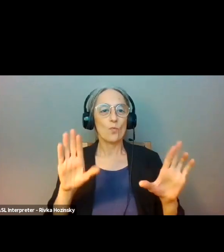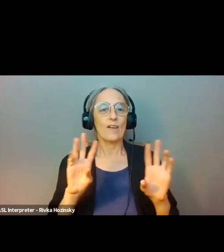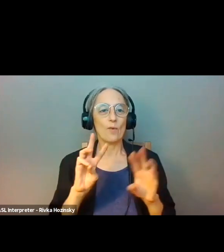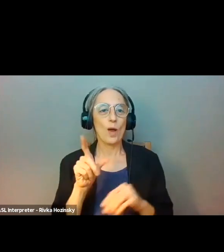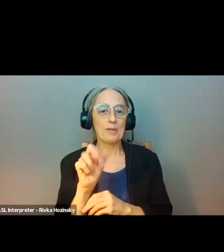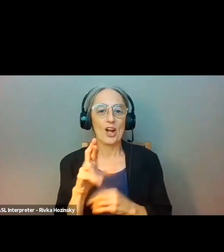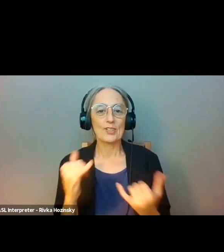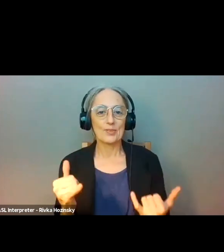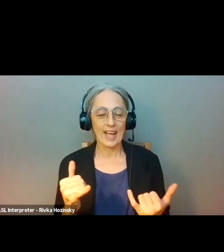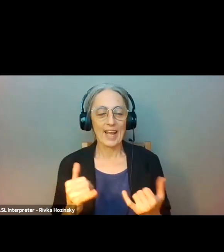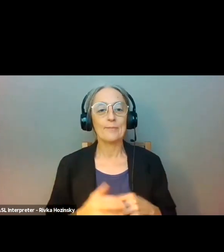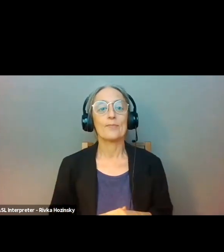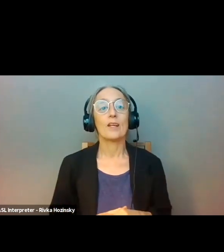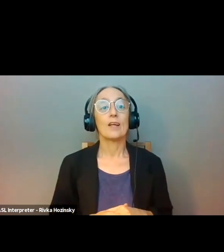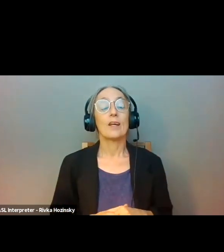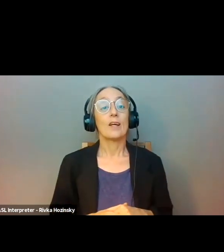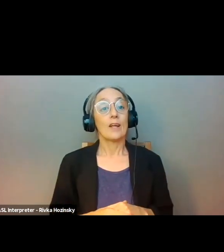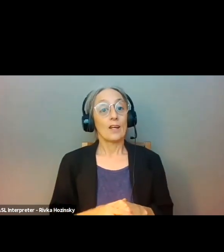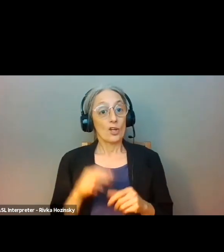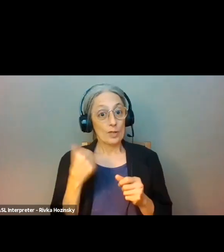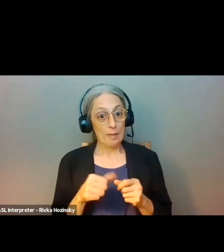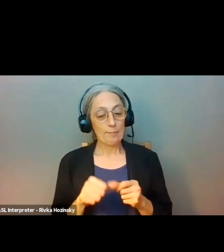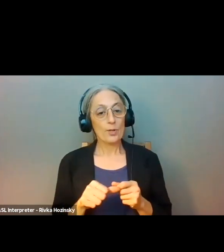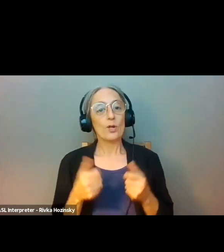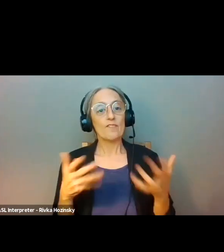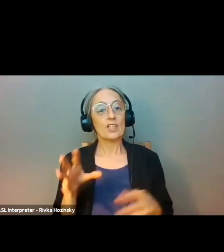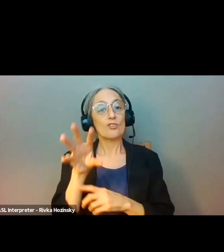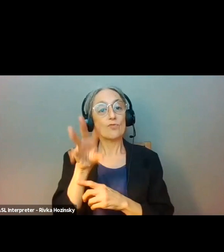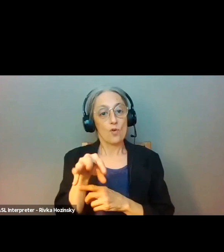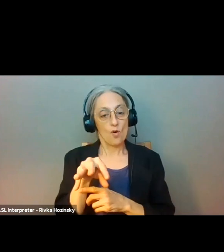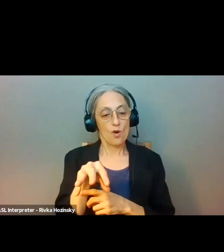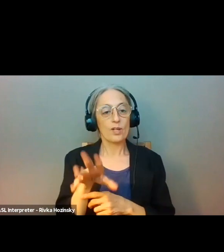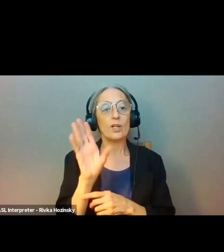I just wanted to remind you that we have recorded this, and we will be sharing our